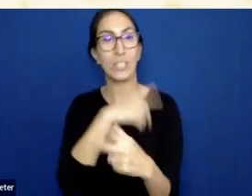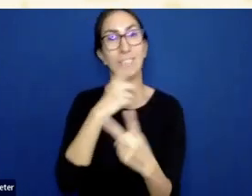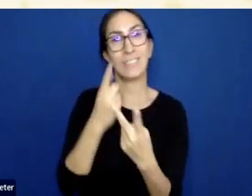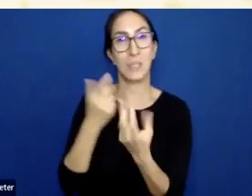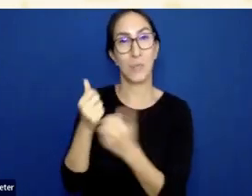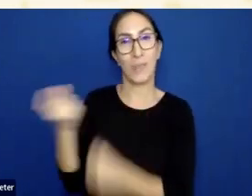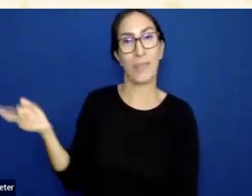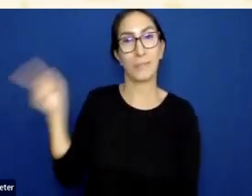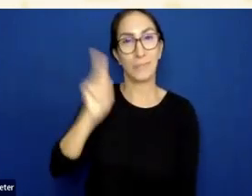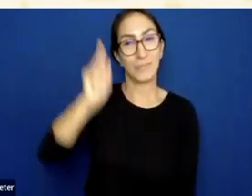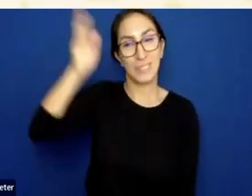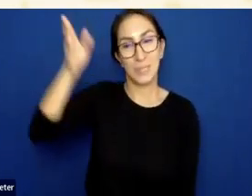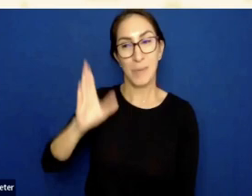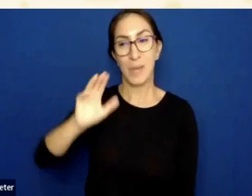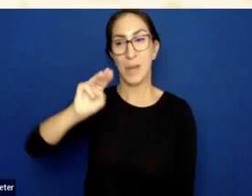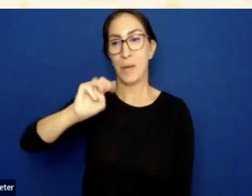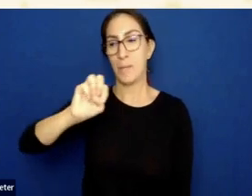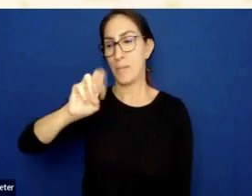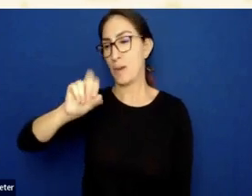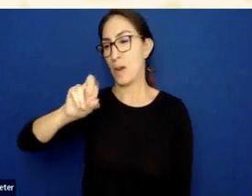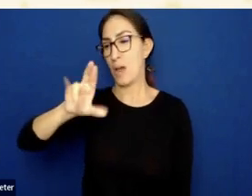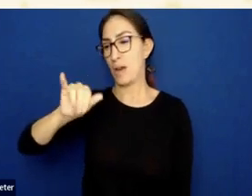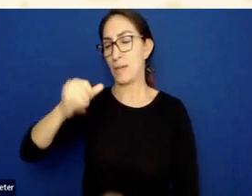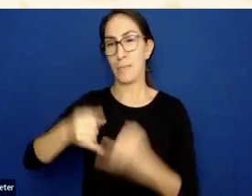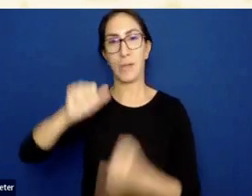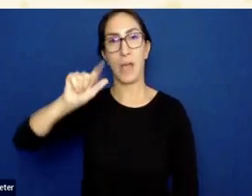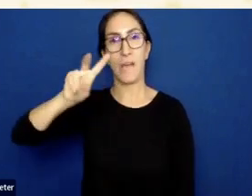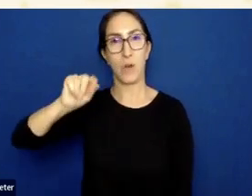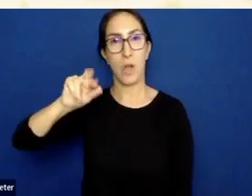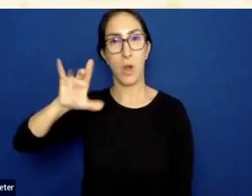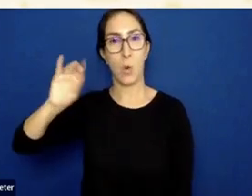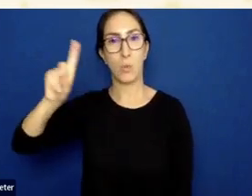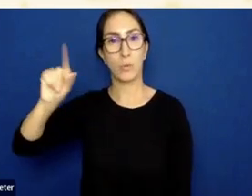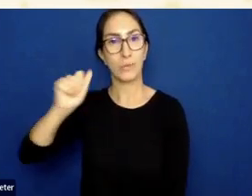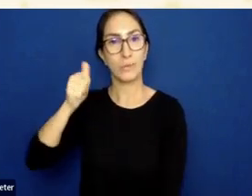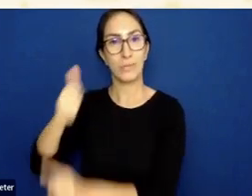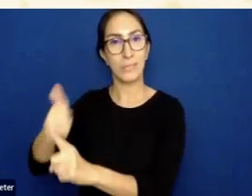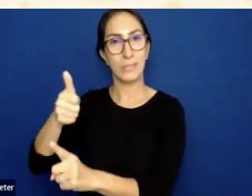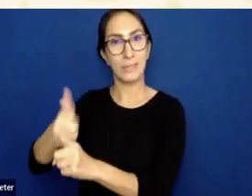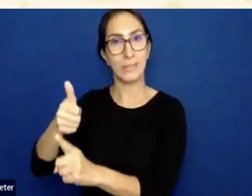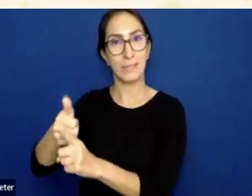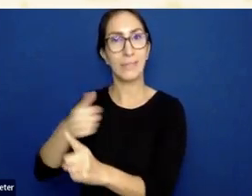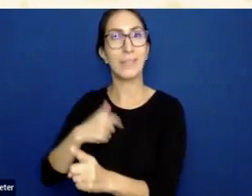Merary is an accessibility evangelist with more than 12 years of proven experience in executing, developing,